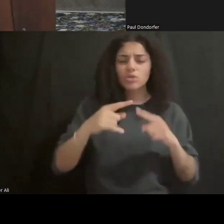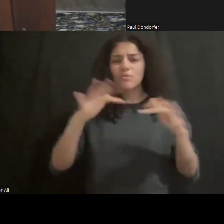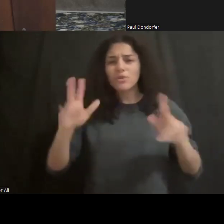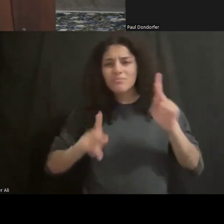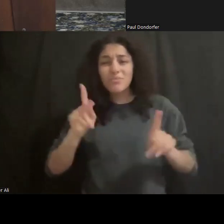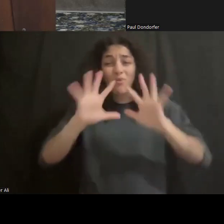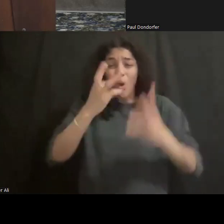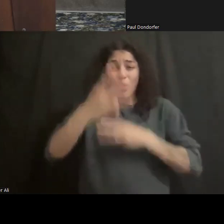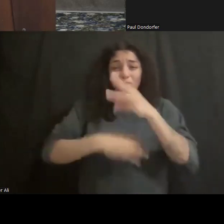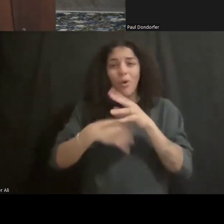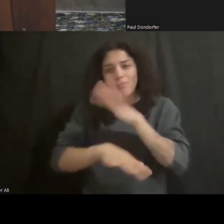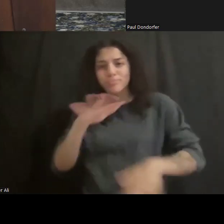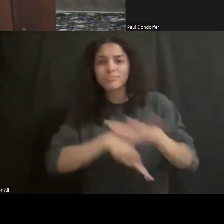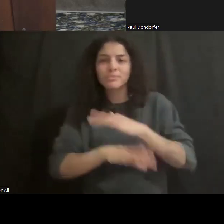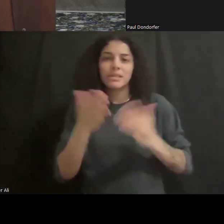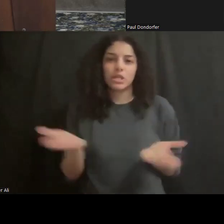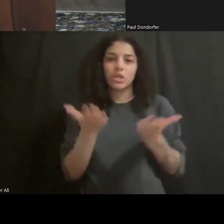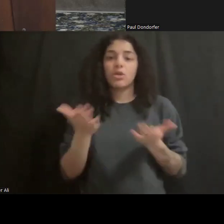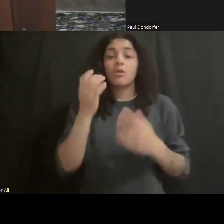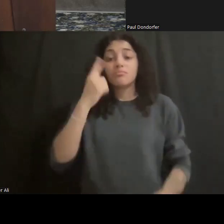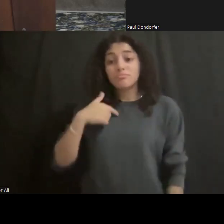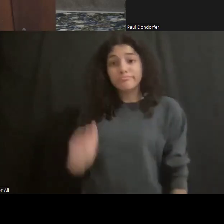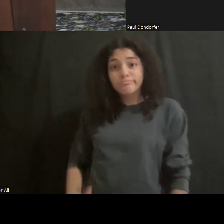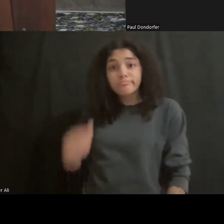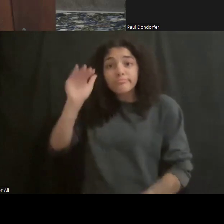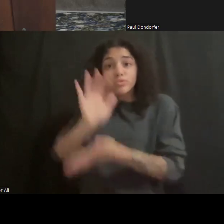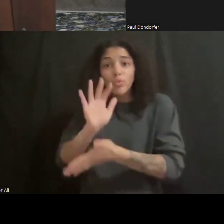Throughout my school age years I had befriended many classmates who had immigrated to the US and